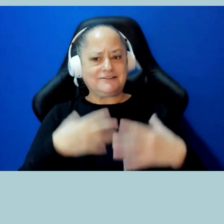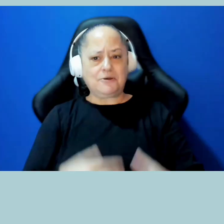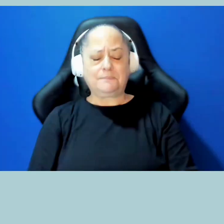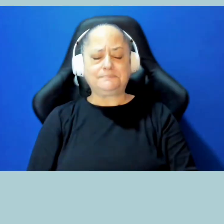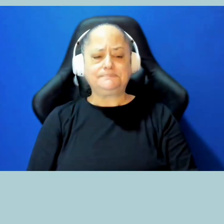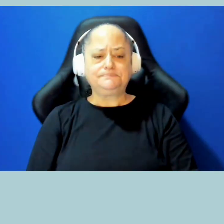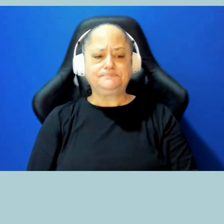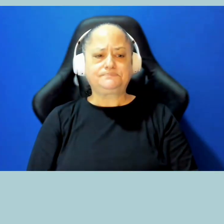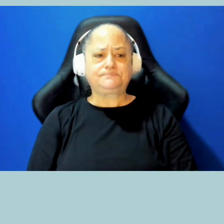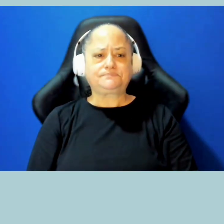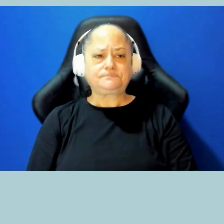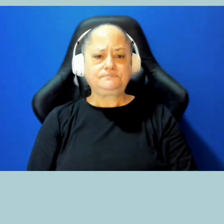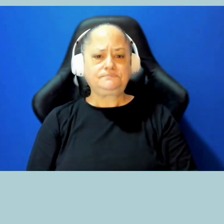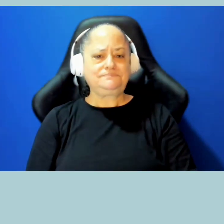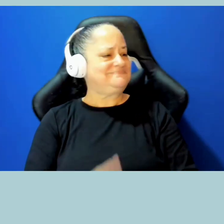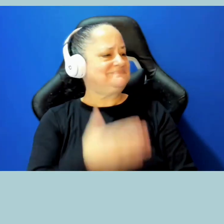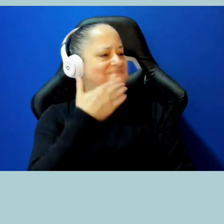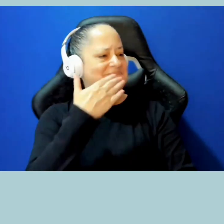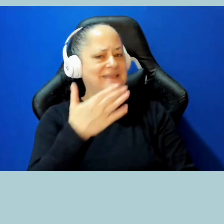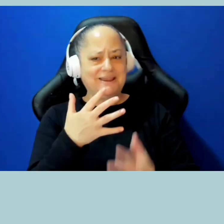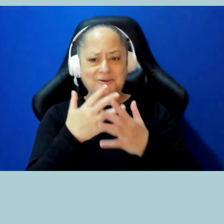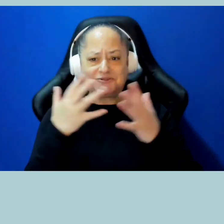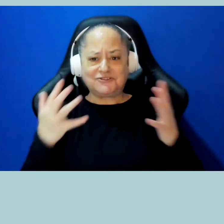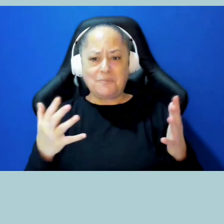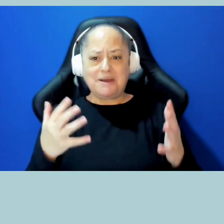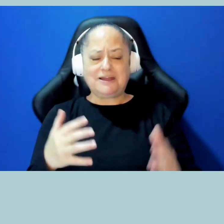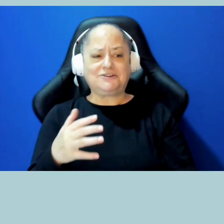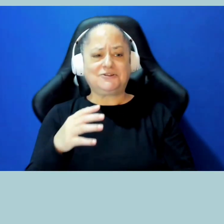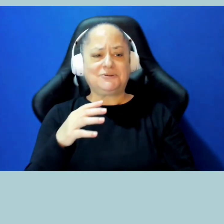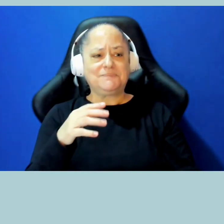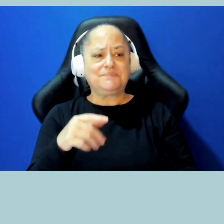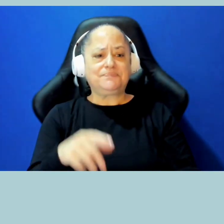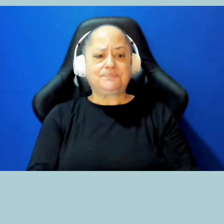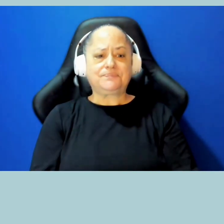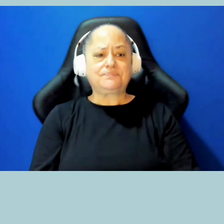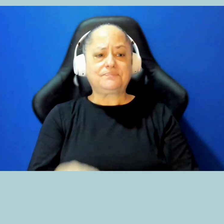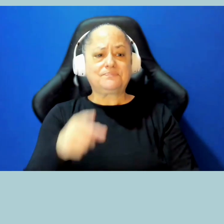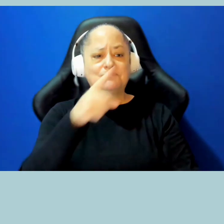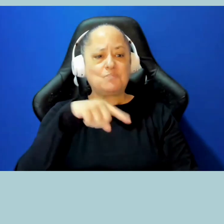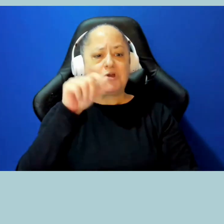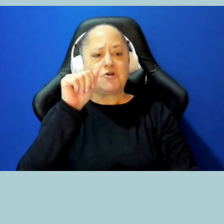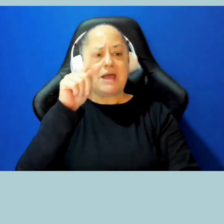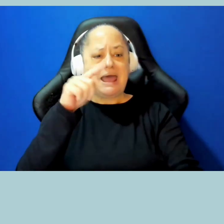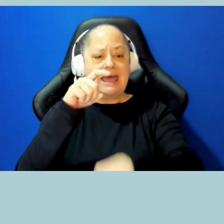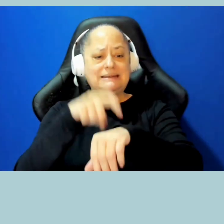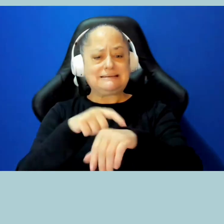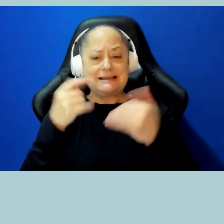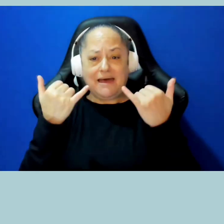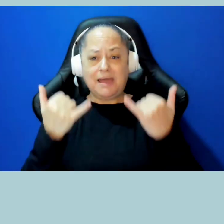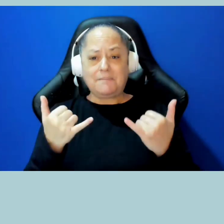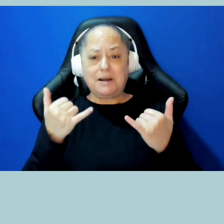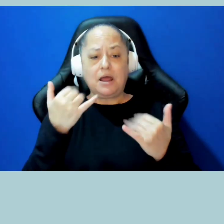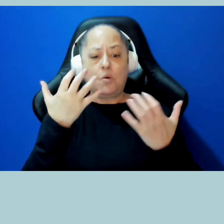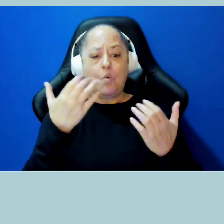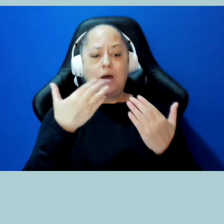Yeah. Thank you so much. I guess it looks like we are at time now. I just want to thank Adam for taking